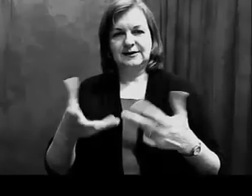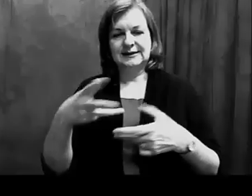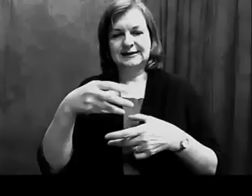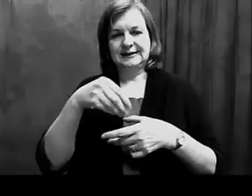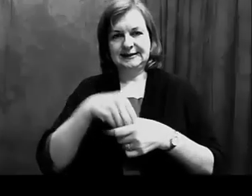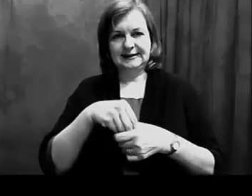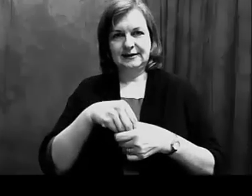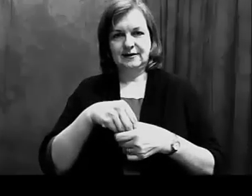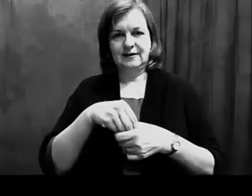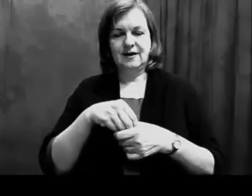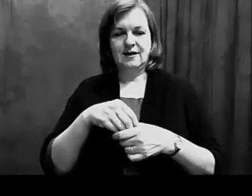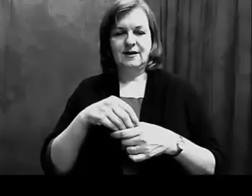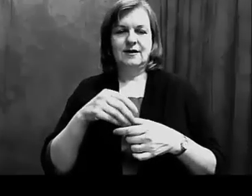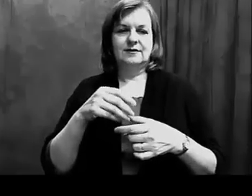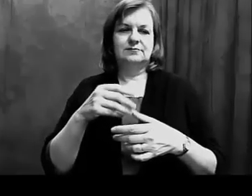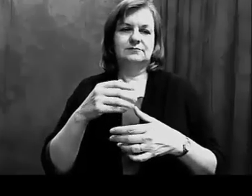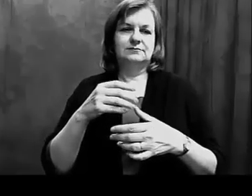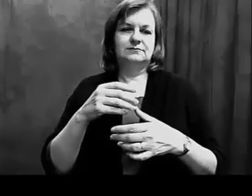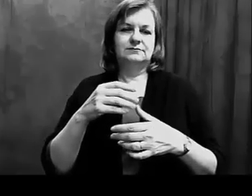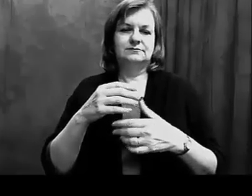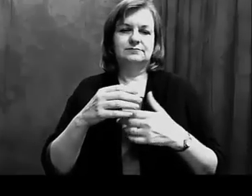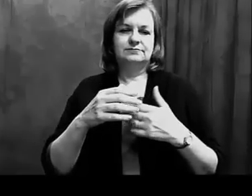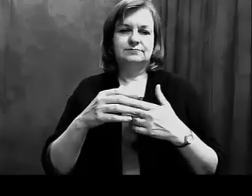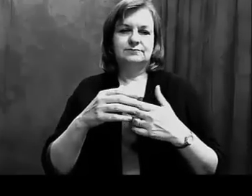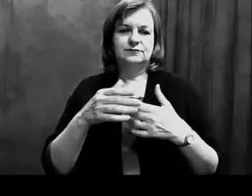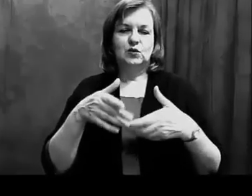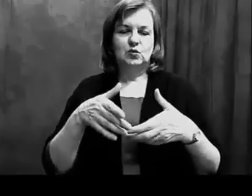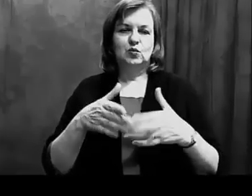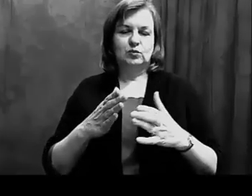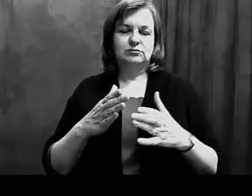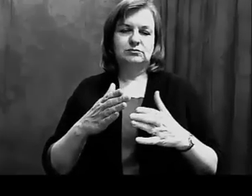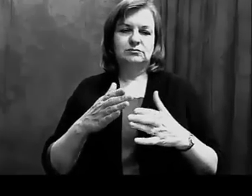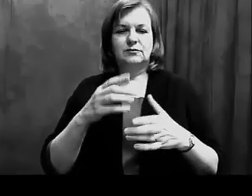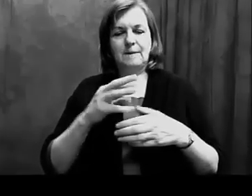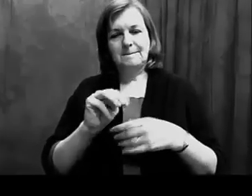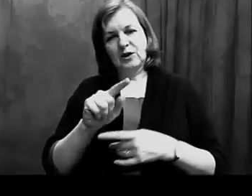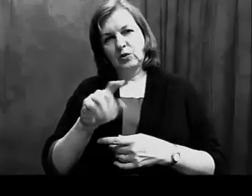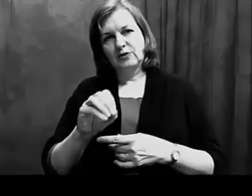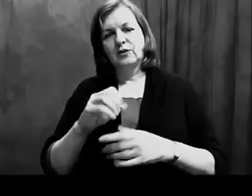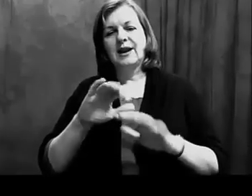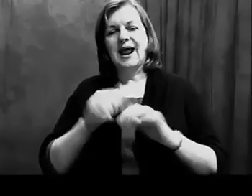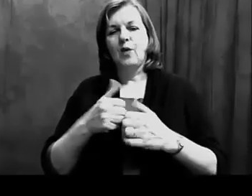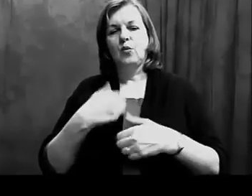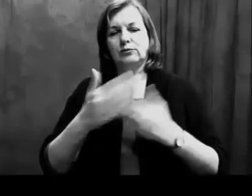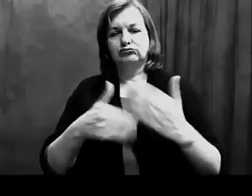so these are the three things that make up the processing of energy and what's needed